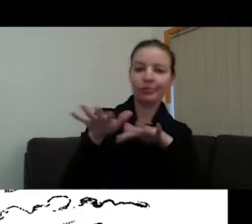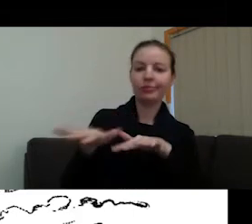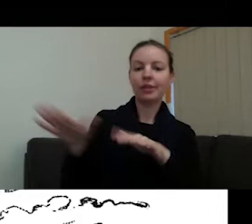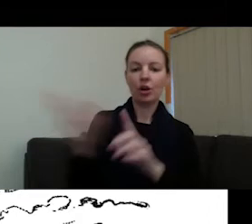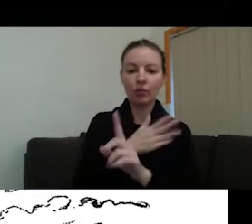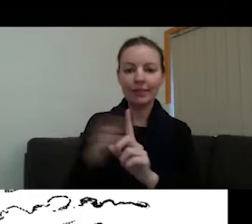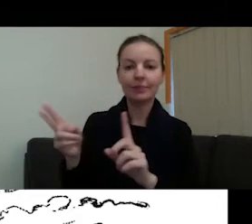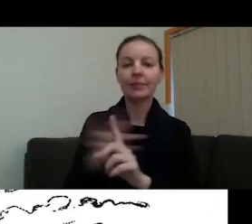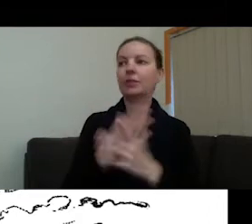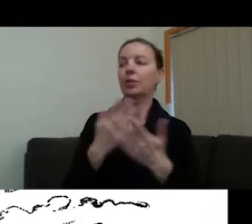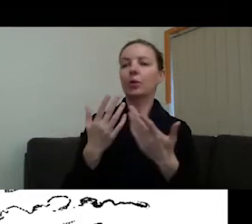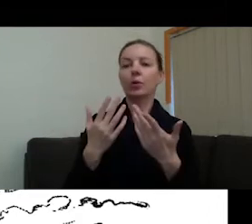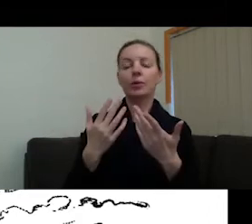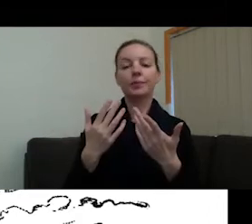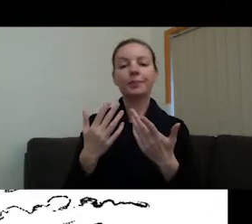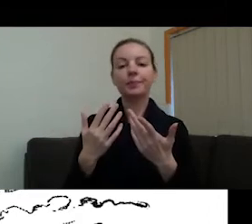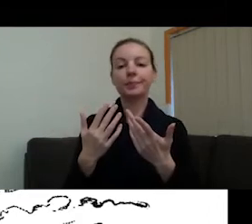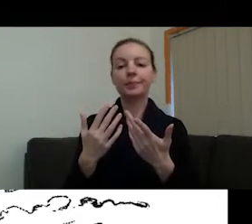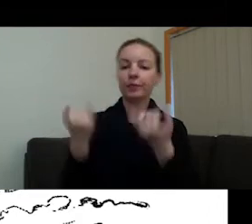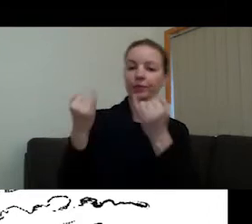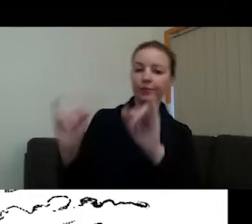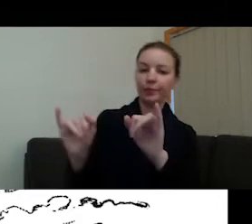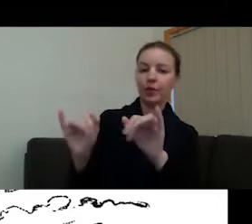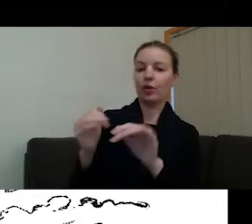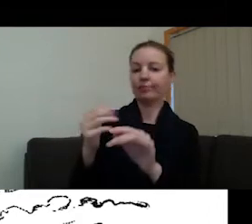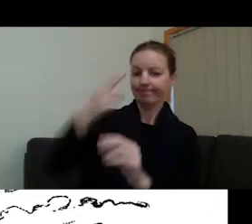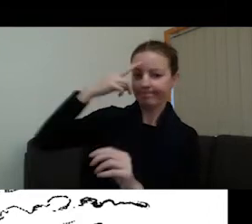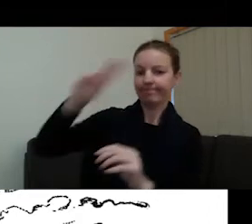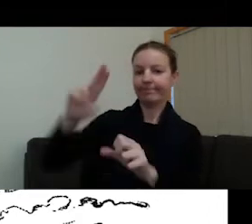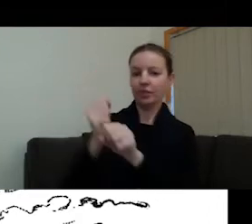So, I wanted to really reiterate what Laura was saying. That if